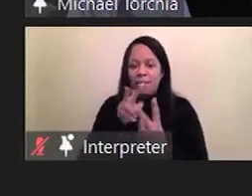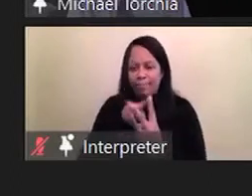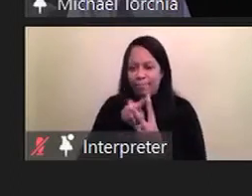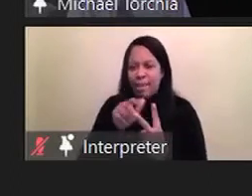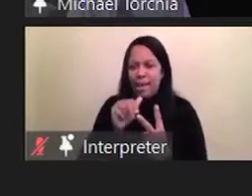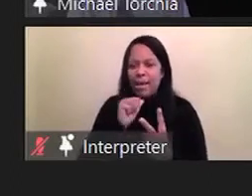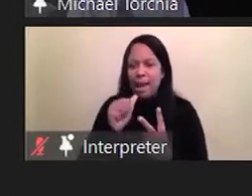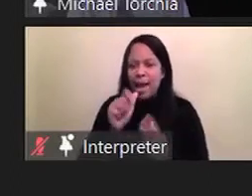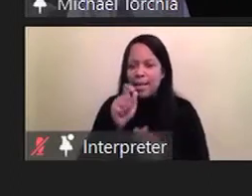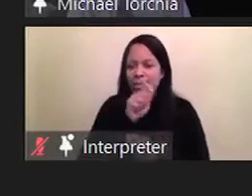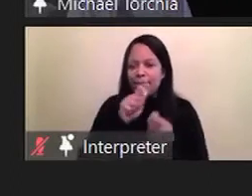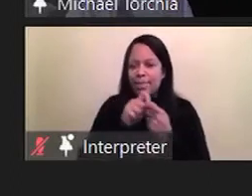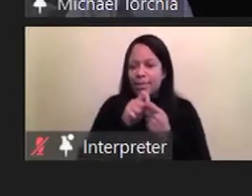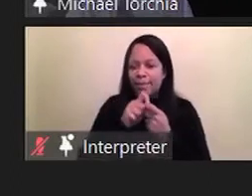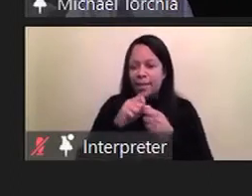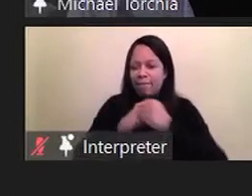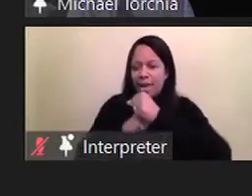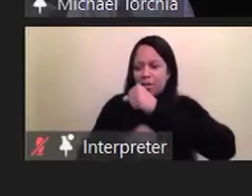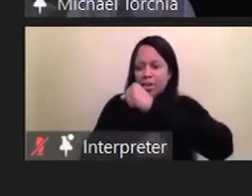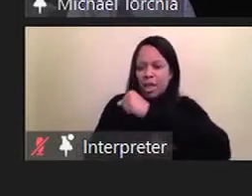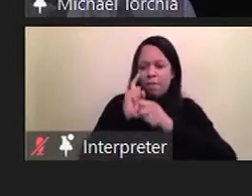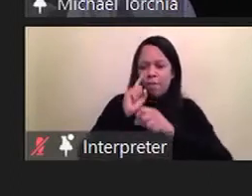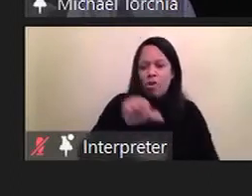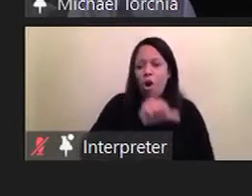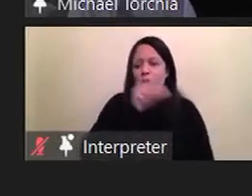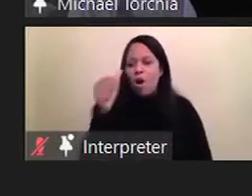like, for example, the HR specialists that